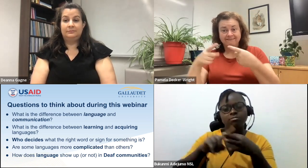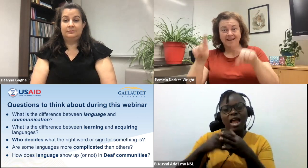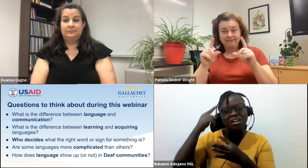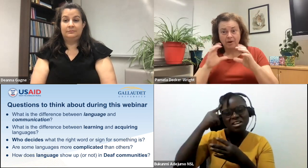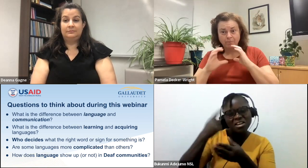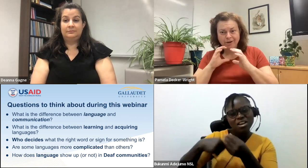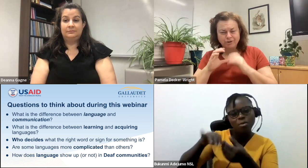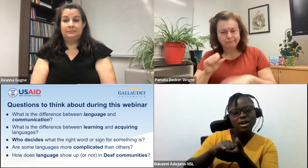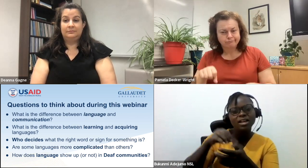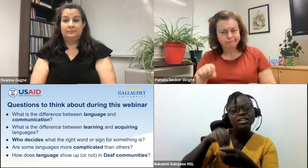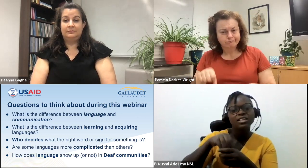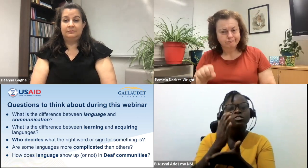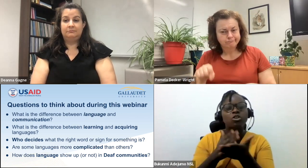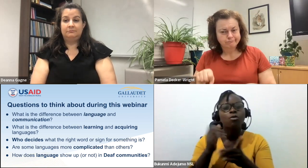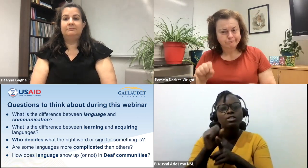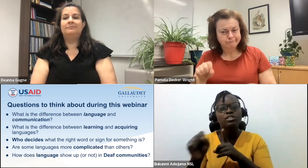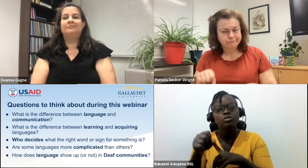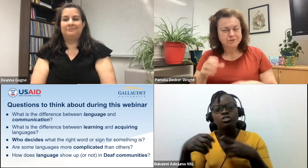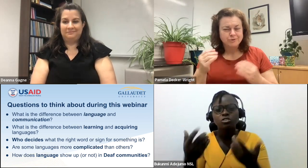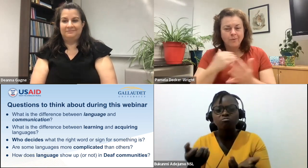And can language happen and be effective without communication.